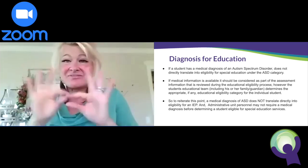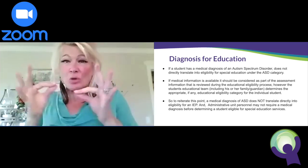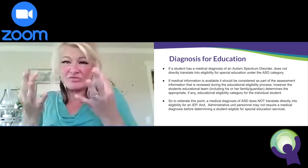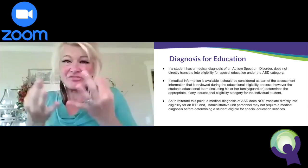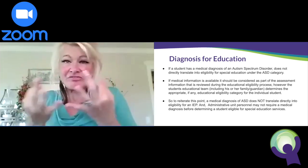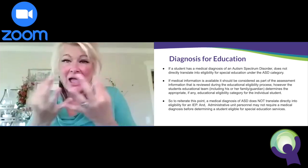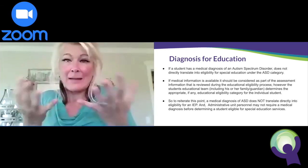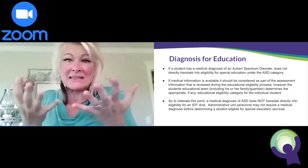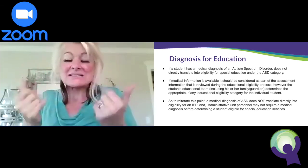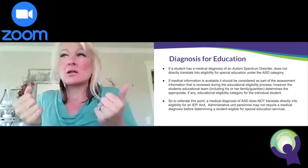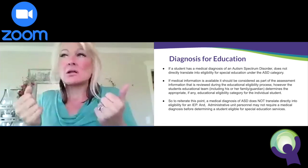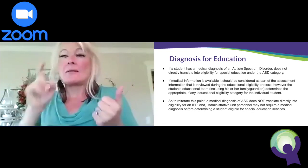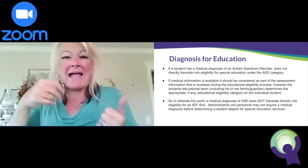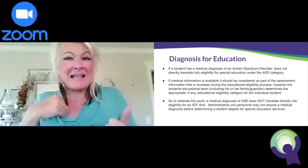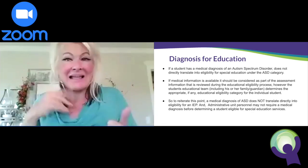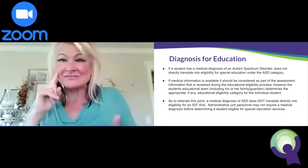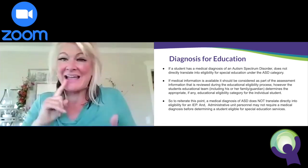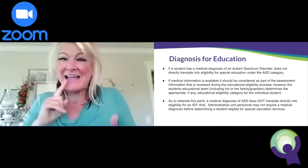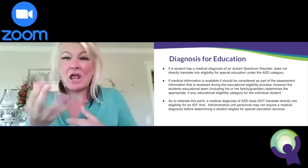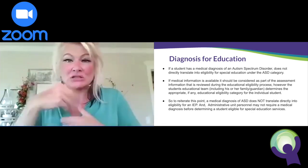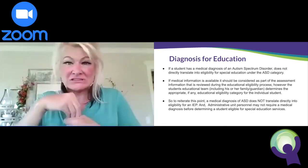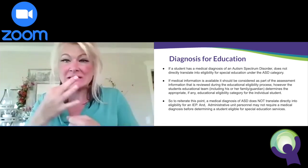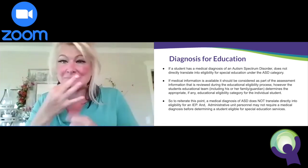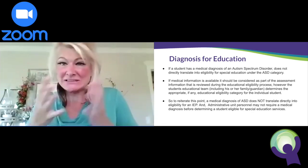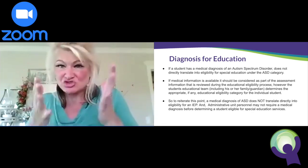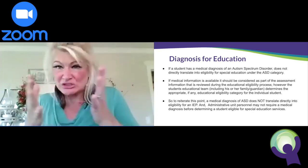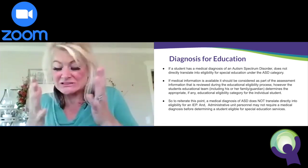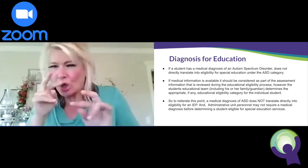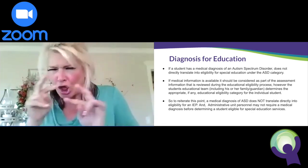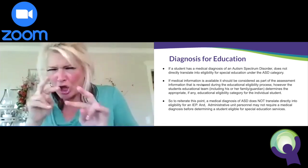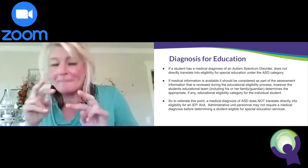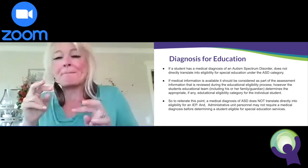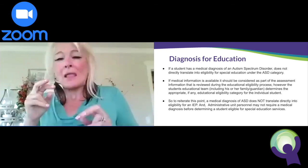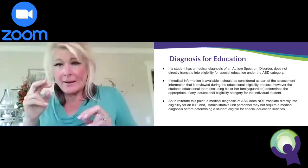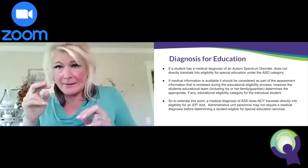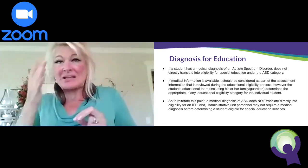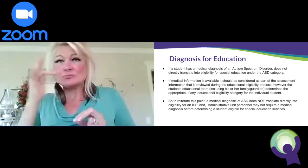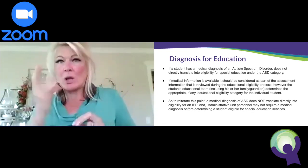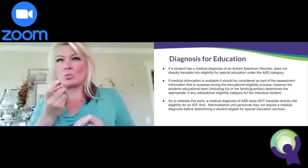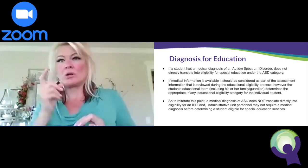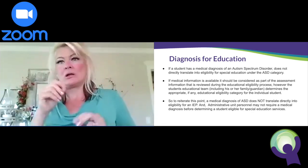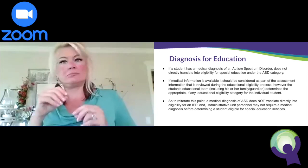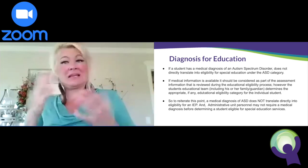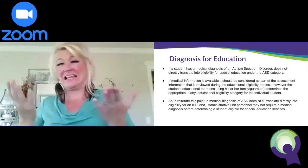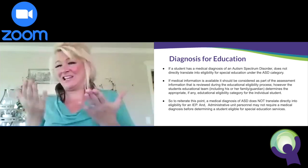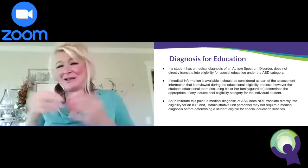their children...so maybe doing home visits, talking with the families, having somebody who is